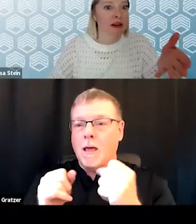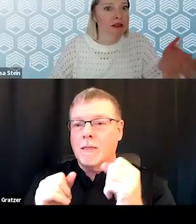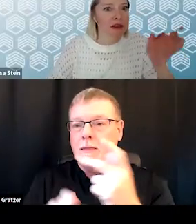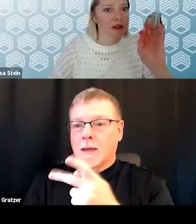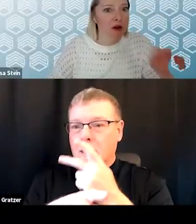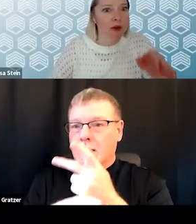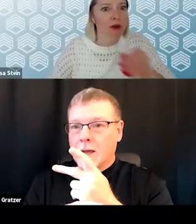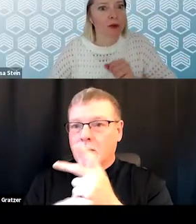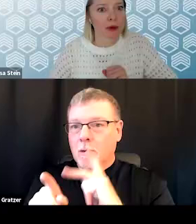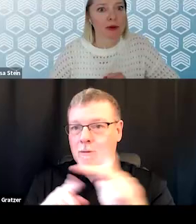Tandis, let's start with you.